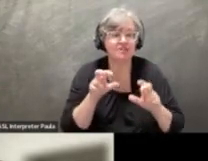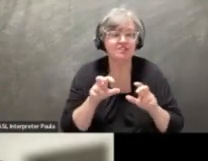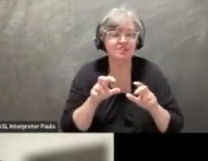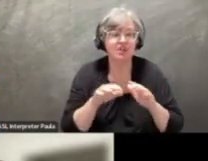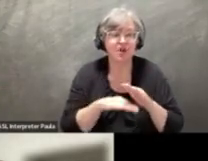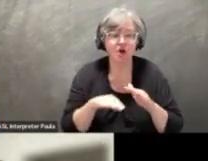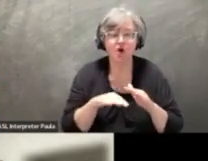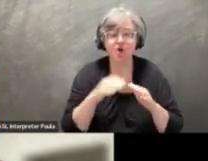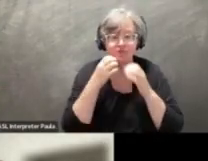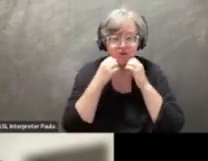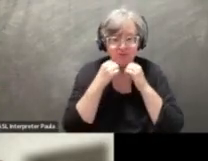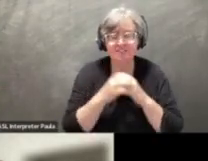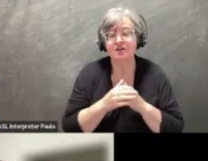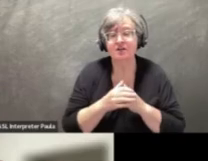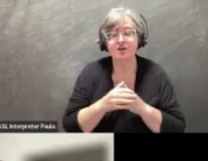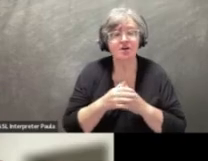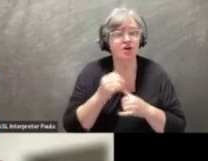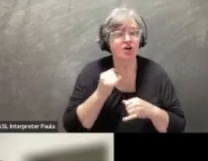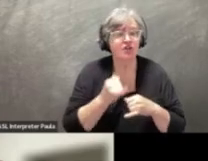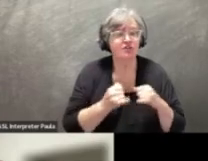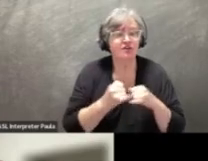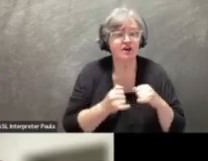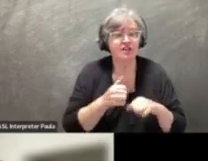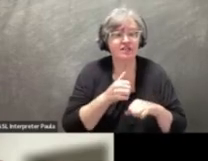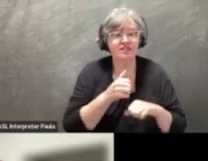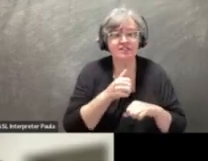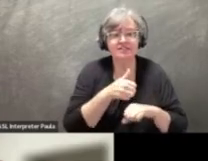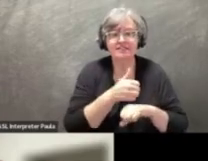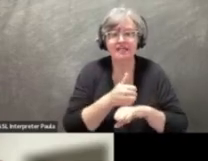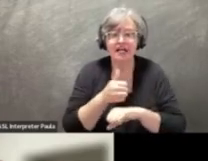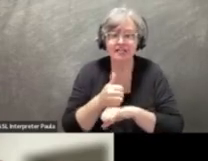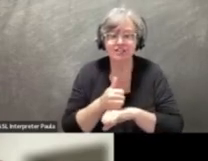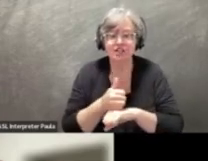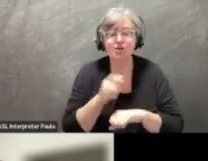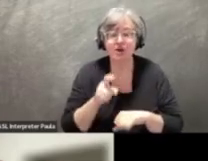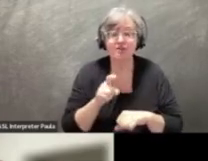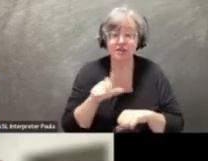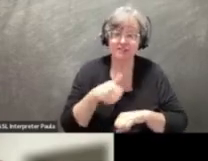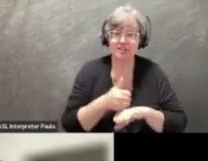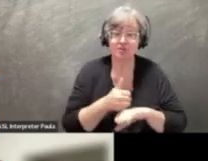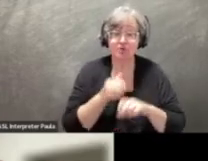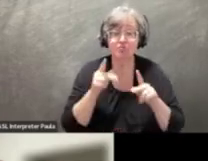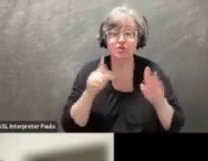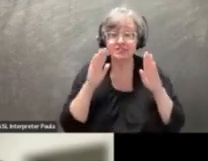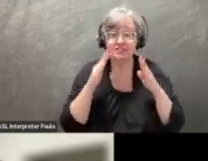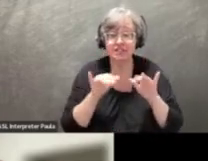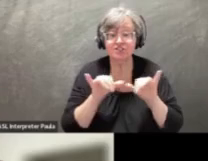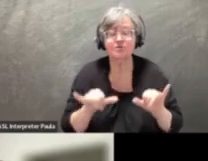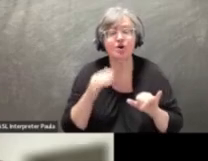final settings rule really is to think about creating a person centered system. And we know there are organizations, there